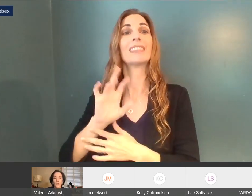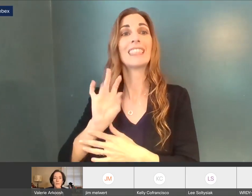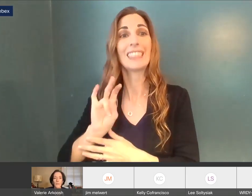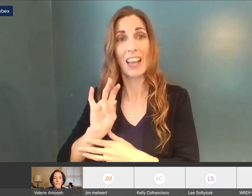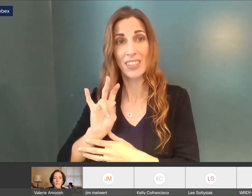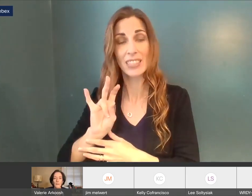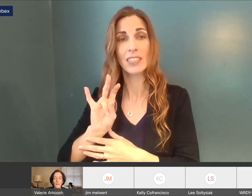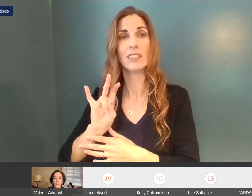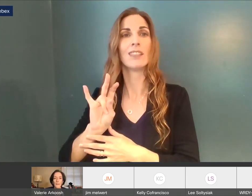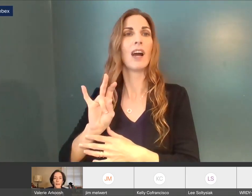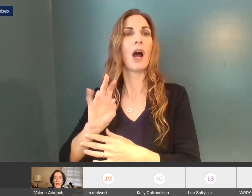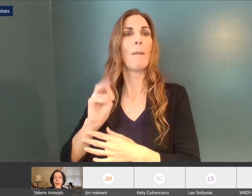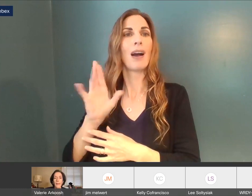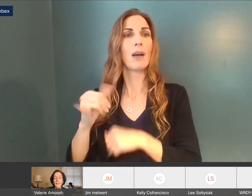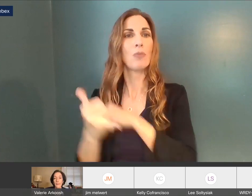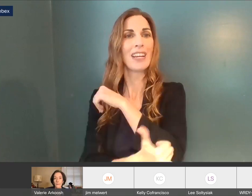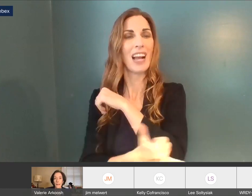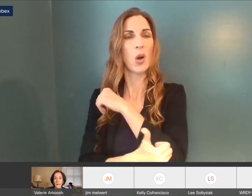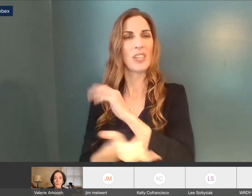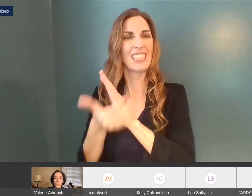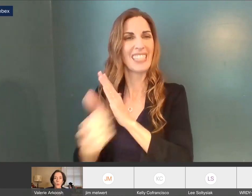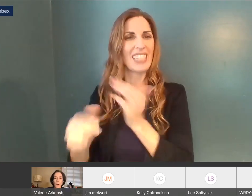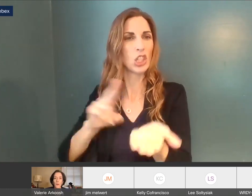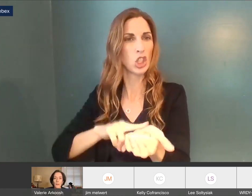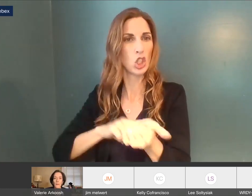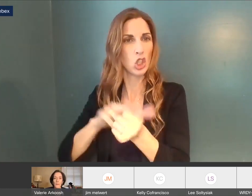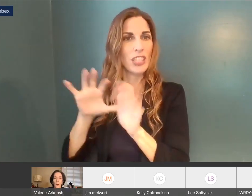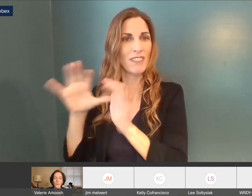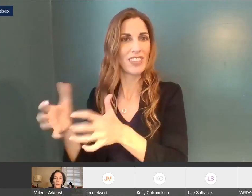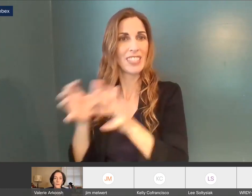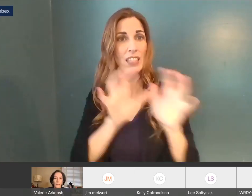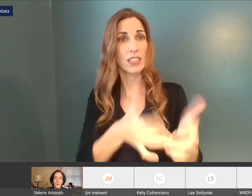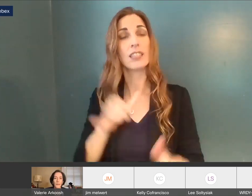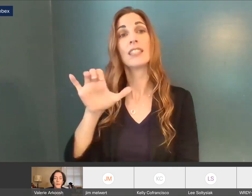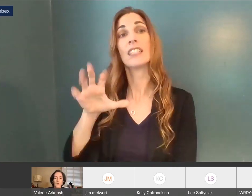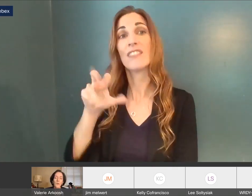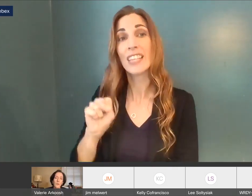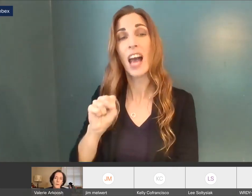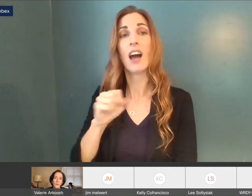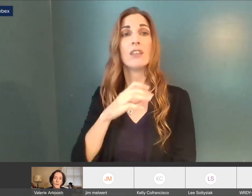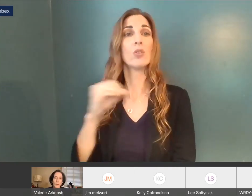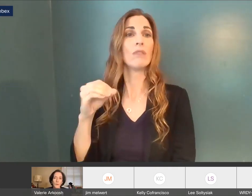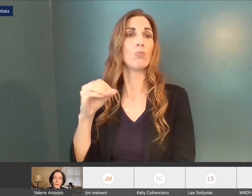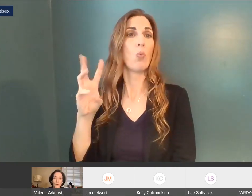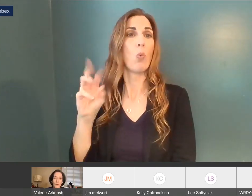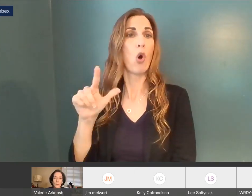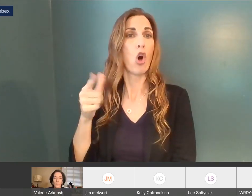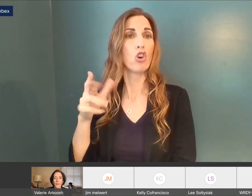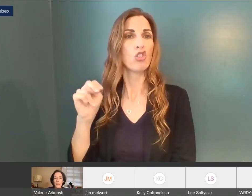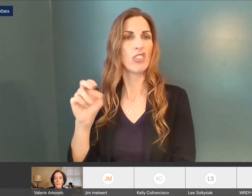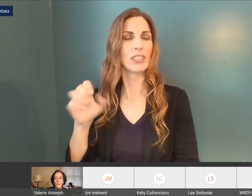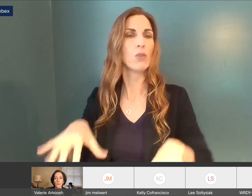nursing facilities had CVS or Walgreens host a clinic to administer the first dose of vaccine